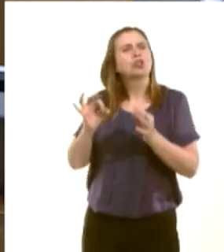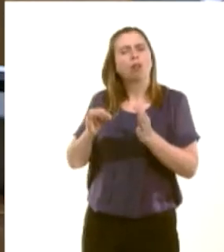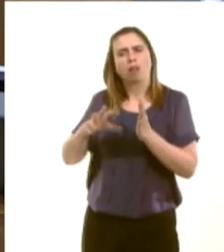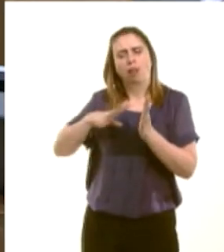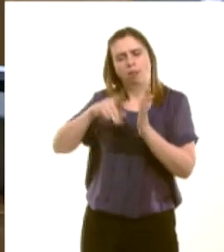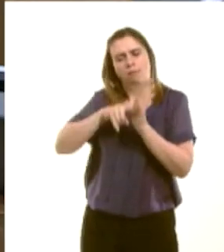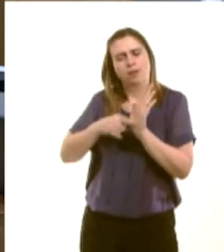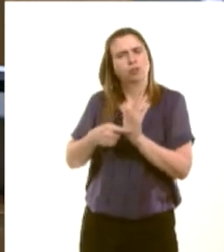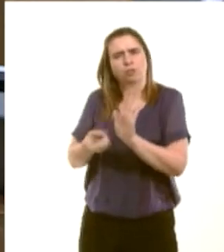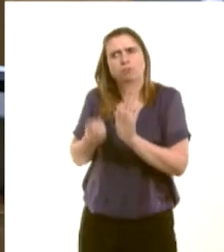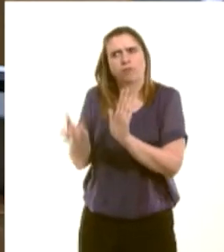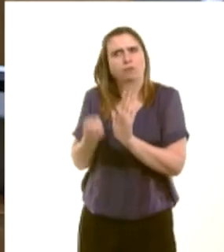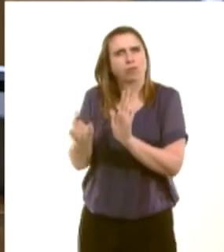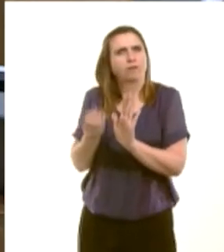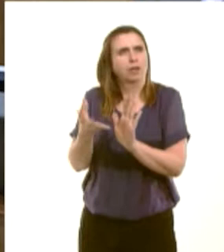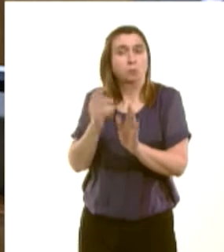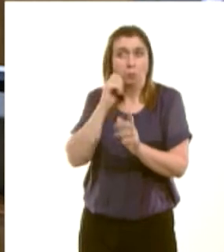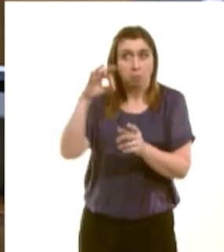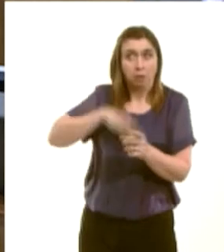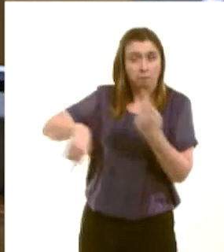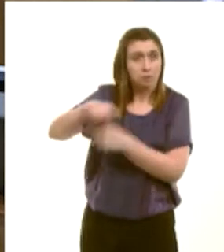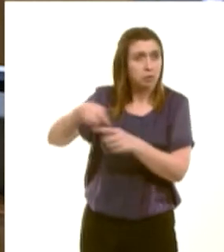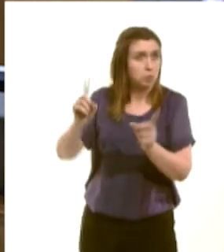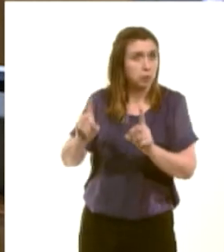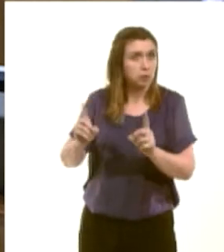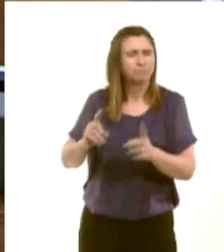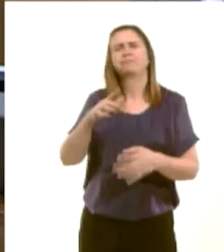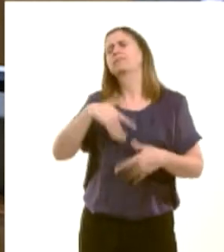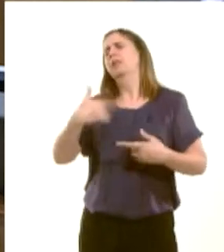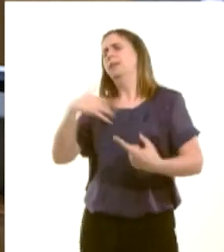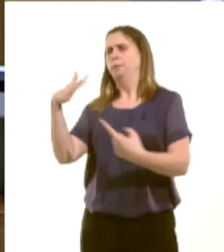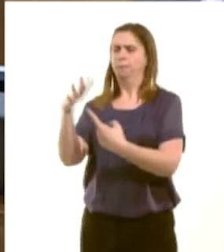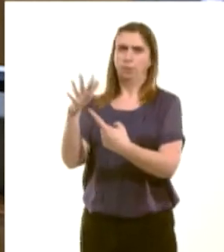on the table from the consultants. And itís now important that the health board have the